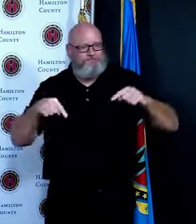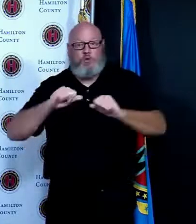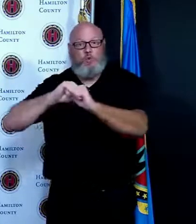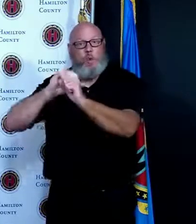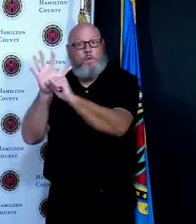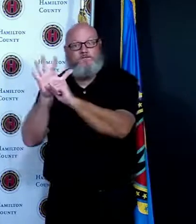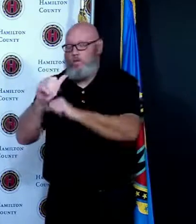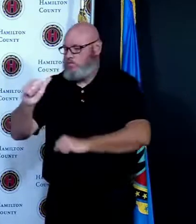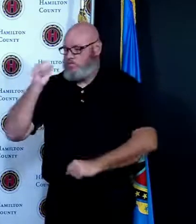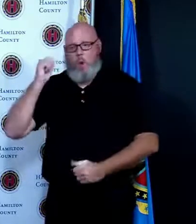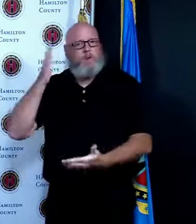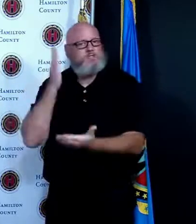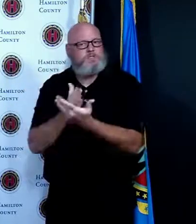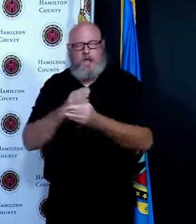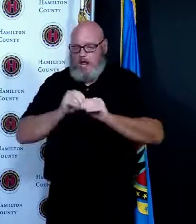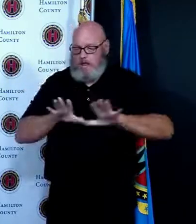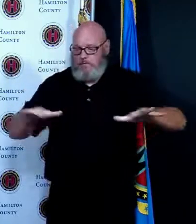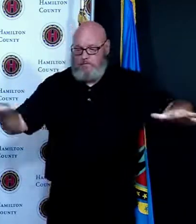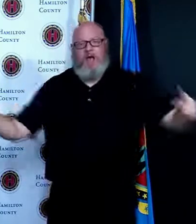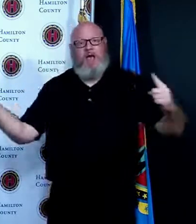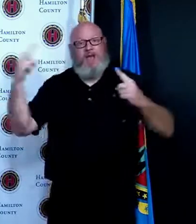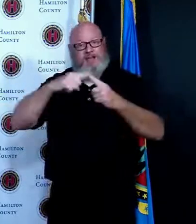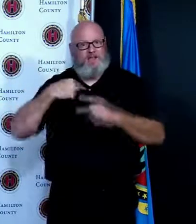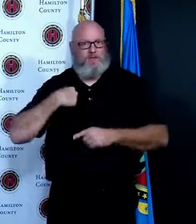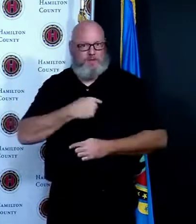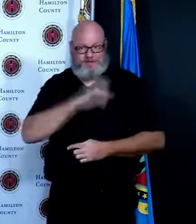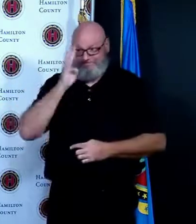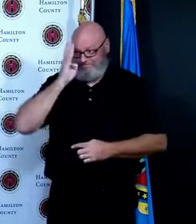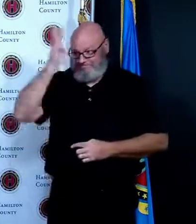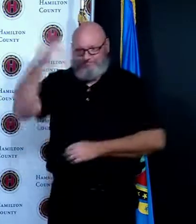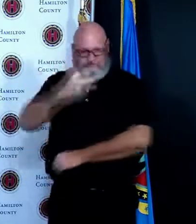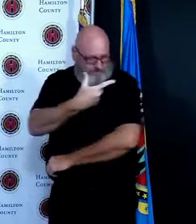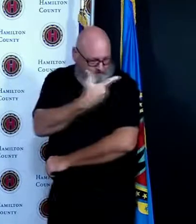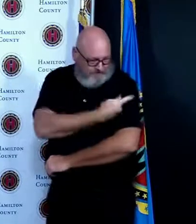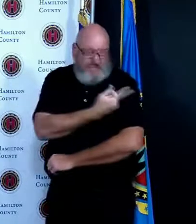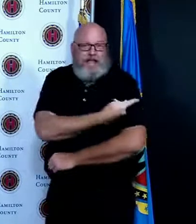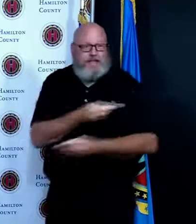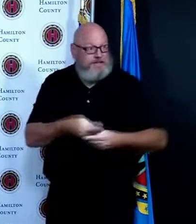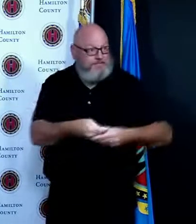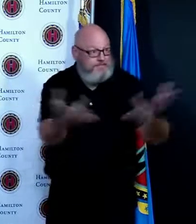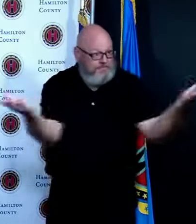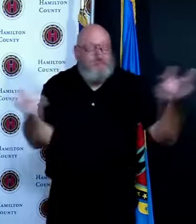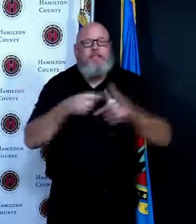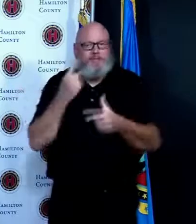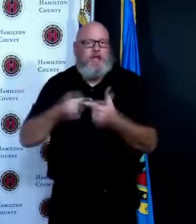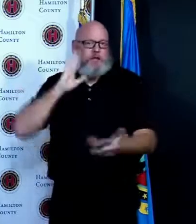if we could get compliance up to 80 to 90 percent in Ohio for mask wearing